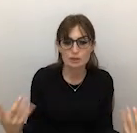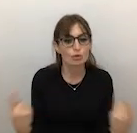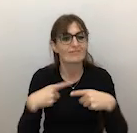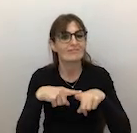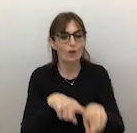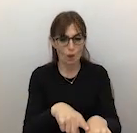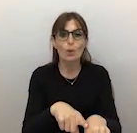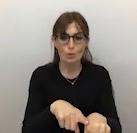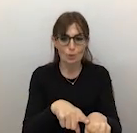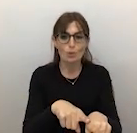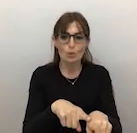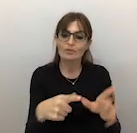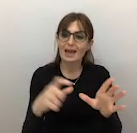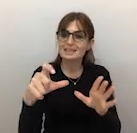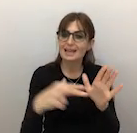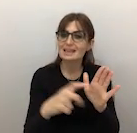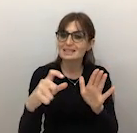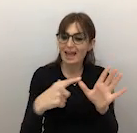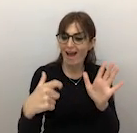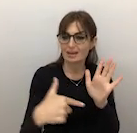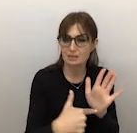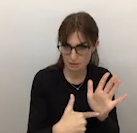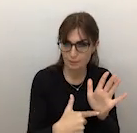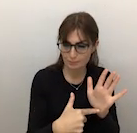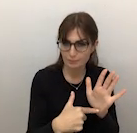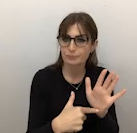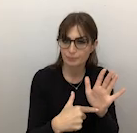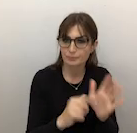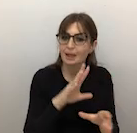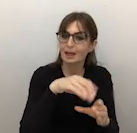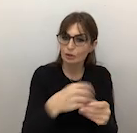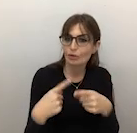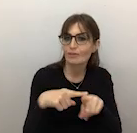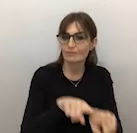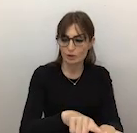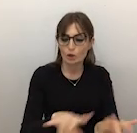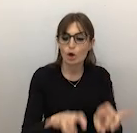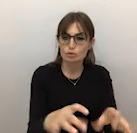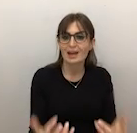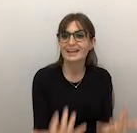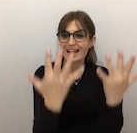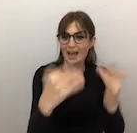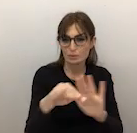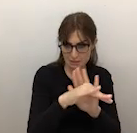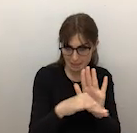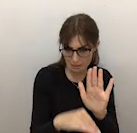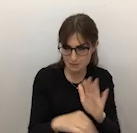accordance with the requirements of the ACNC Act, including complying with Australian accounting standards.